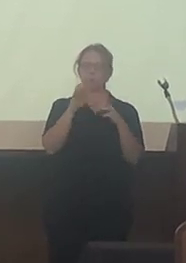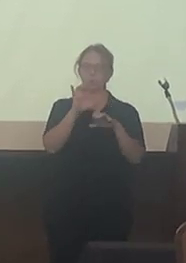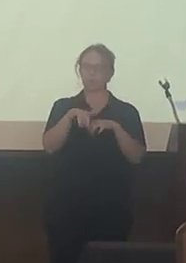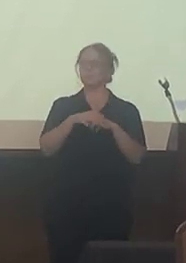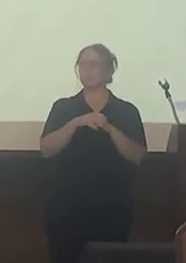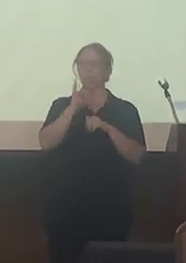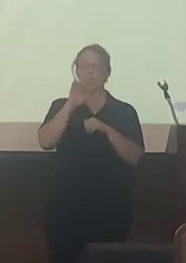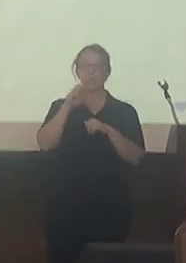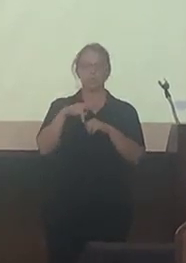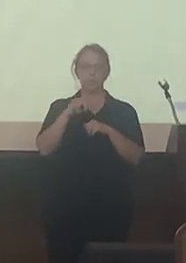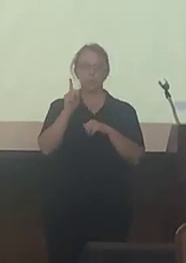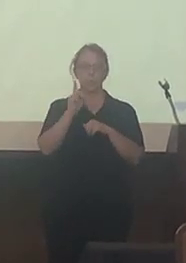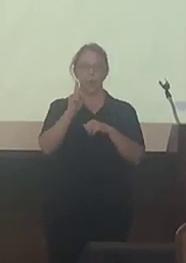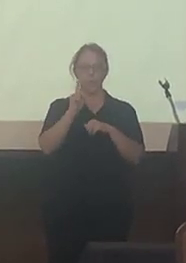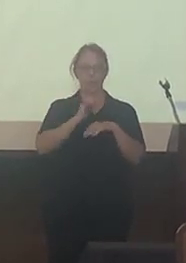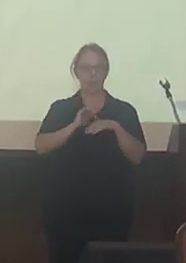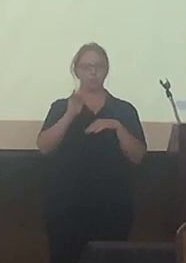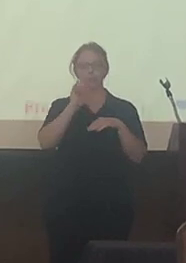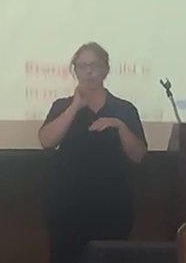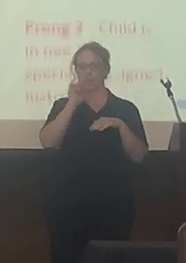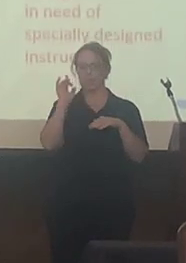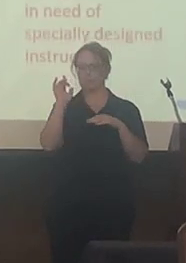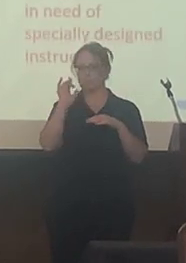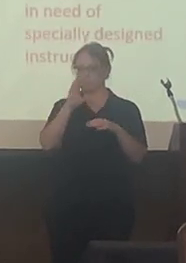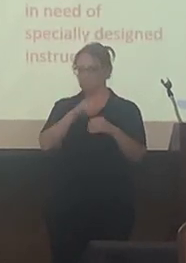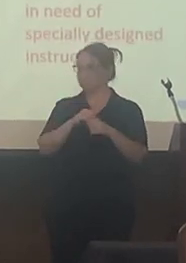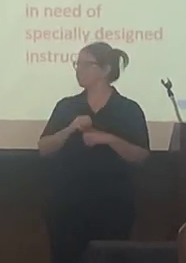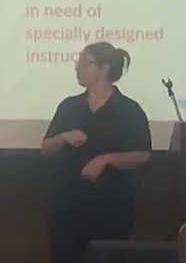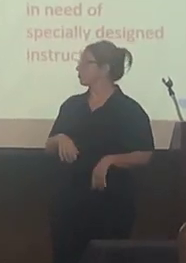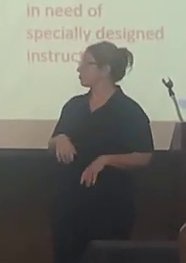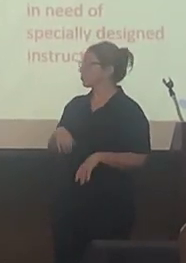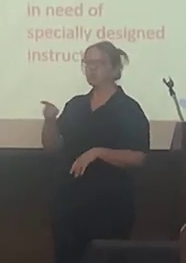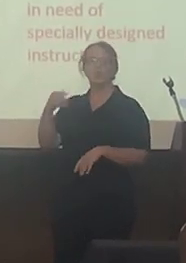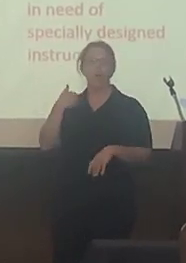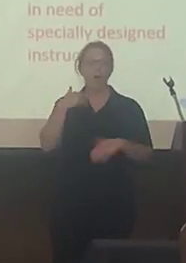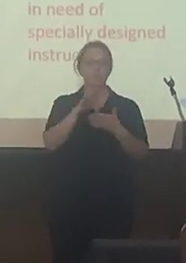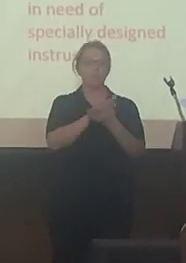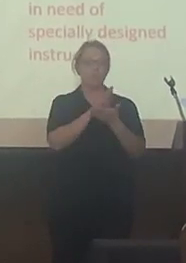where that eligibility category comes in so and you have this handout we handed this out to you